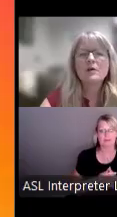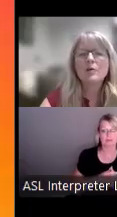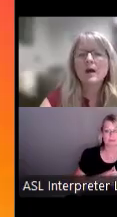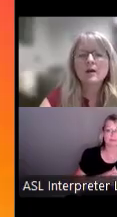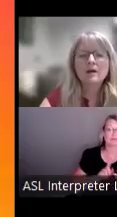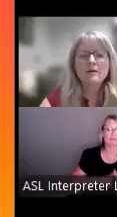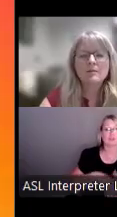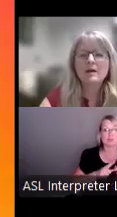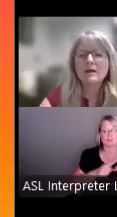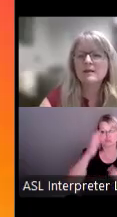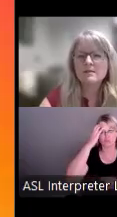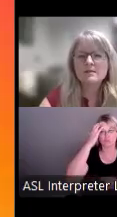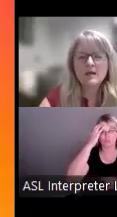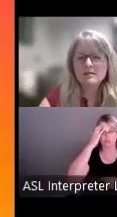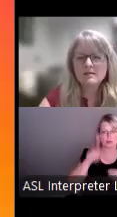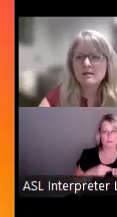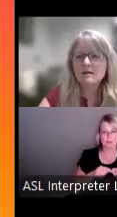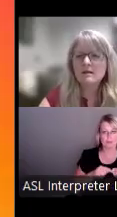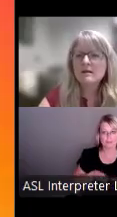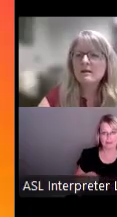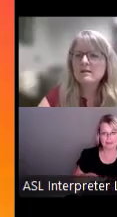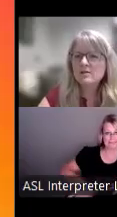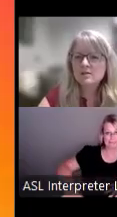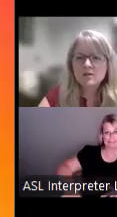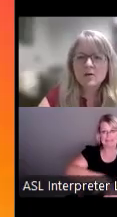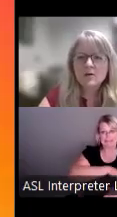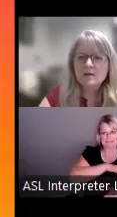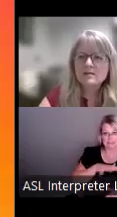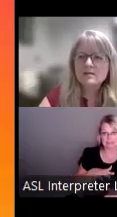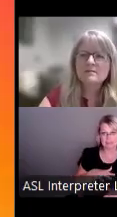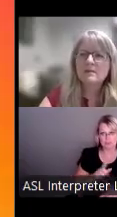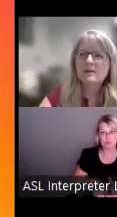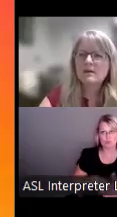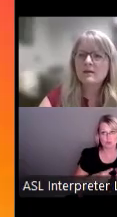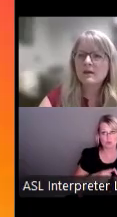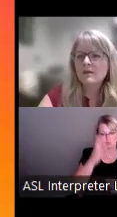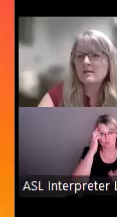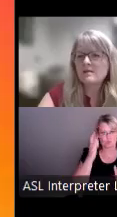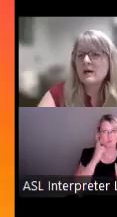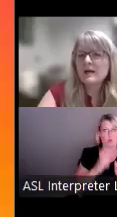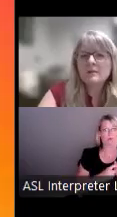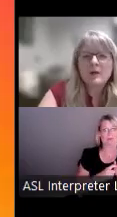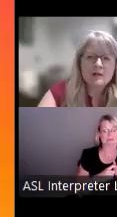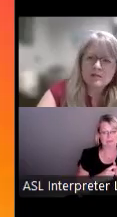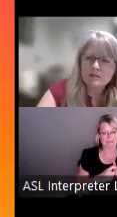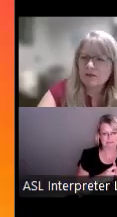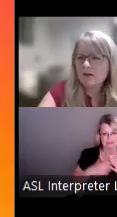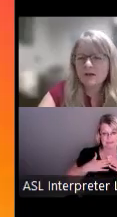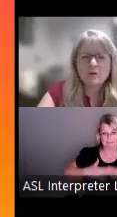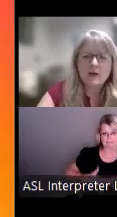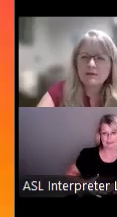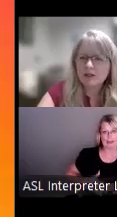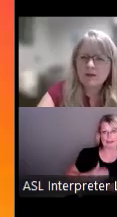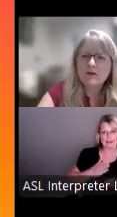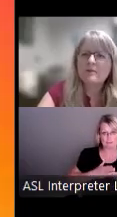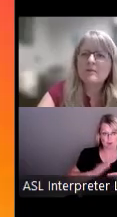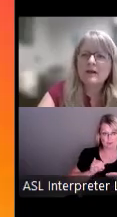be aware of their body in space, they, they start to notice there that these body parts that are kind of waving around them are